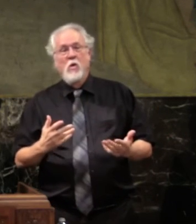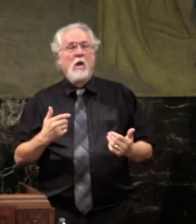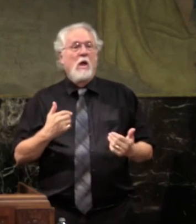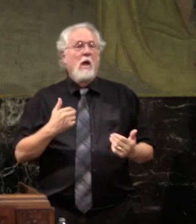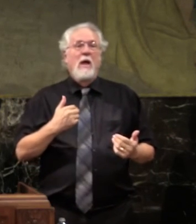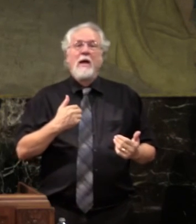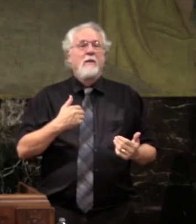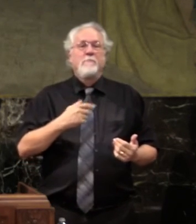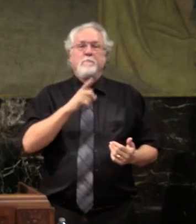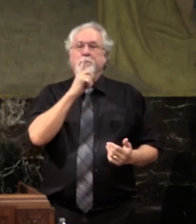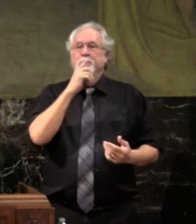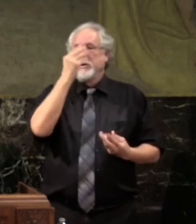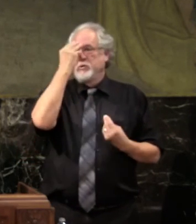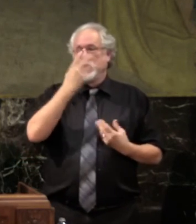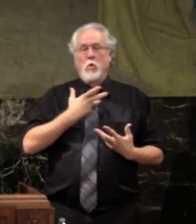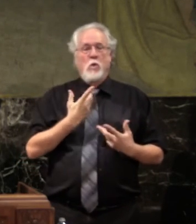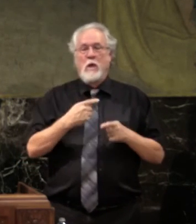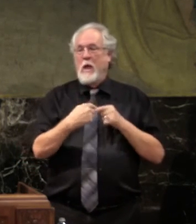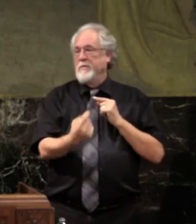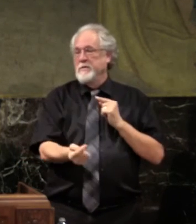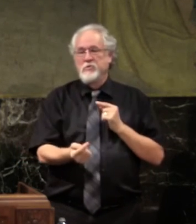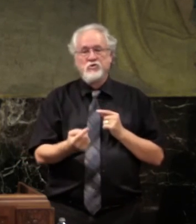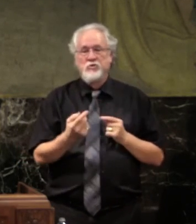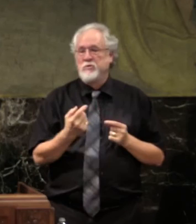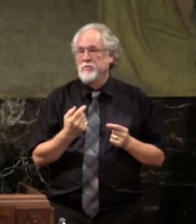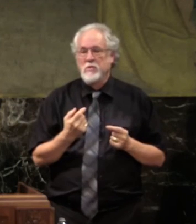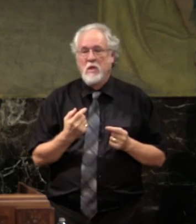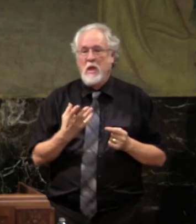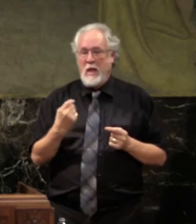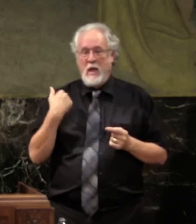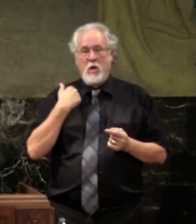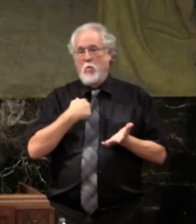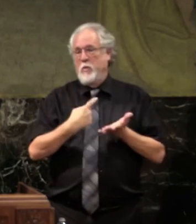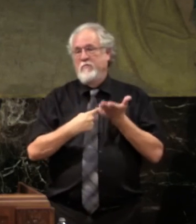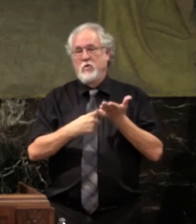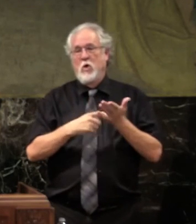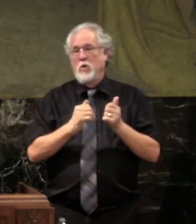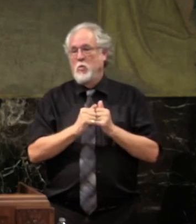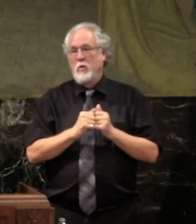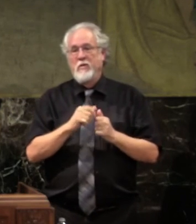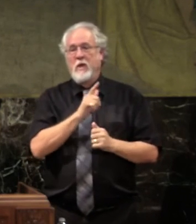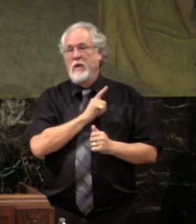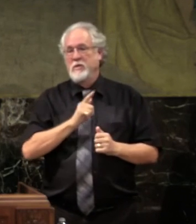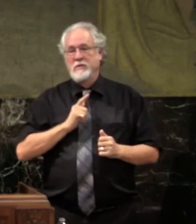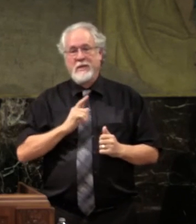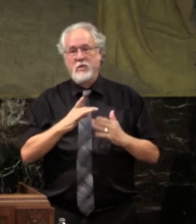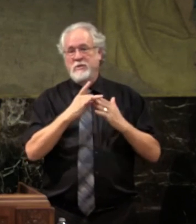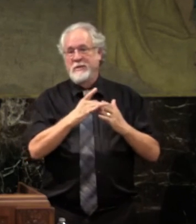told of any opposition and certainly we've been talking to the legislative leadership in the House and the Senate